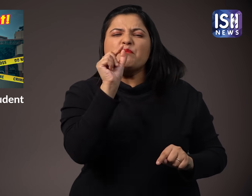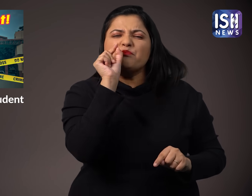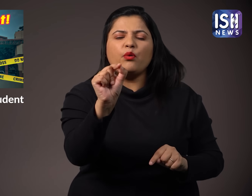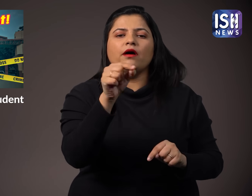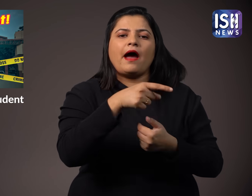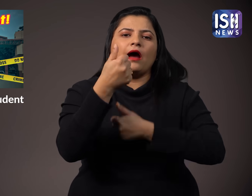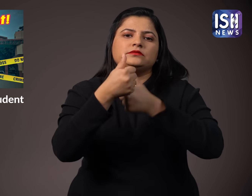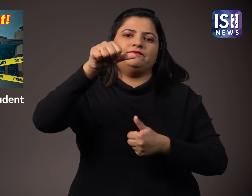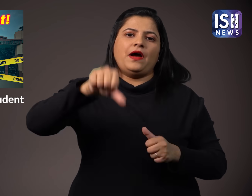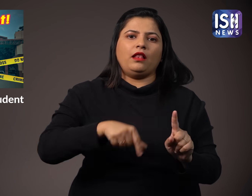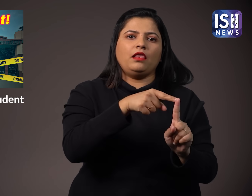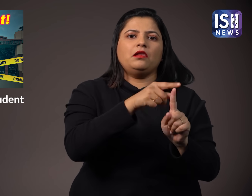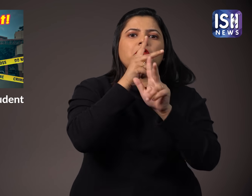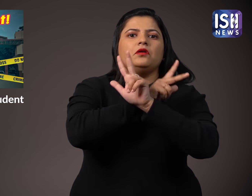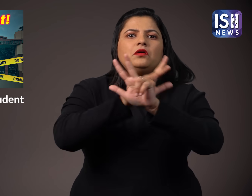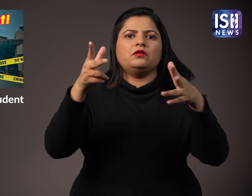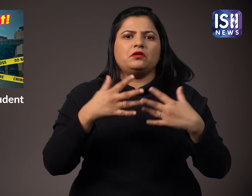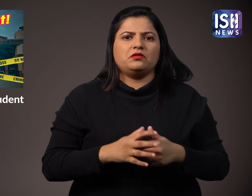They feel that he took this step because he failed in his exams.